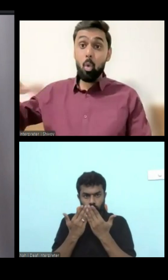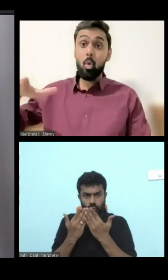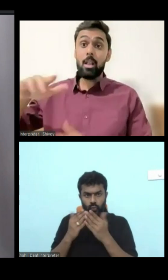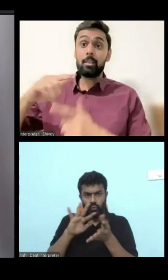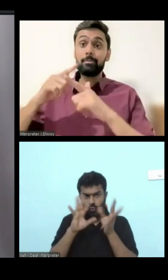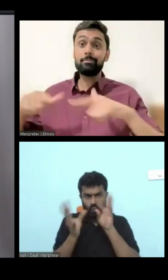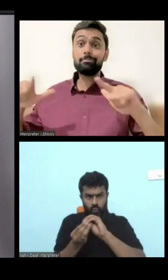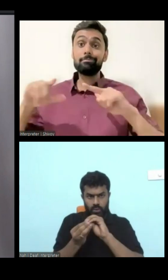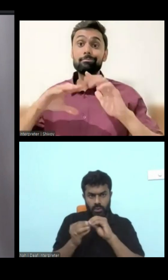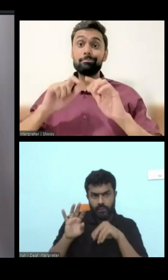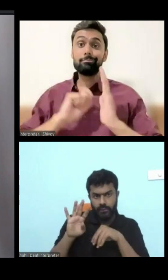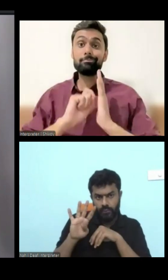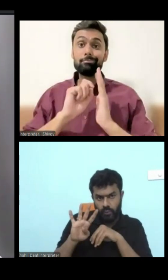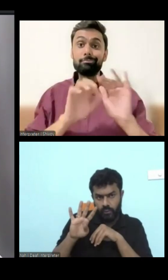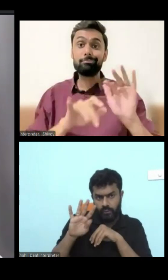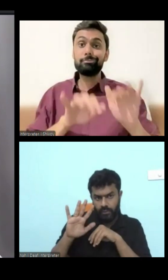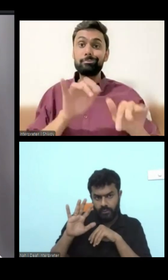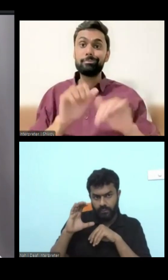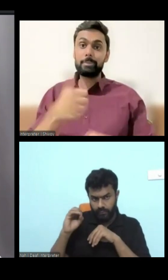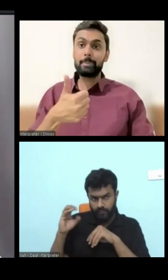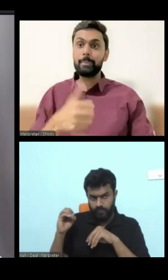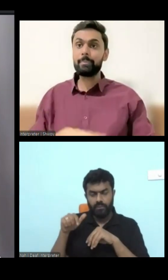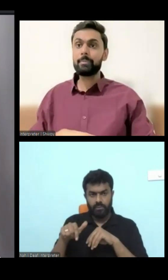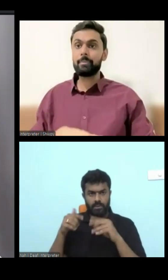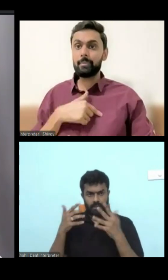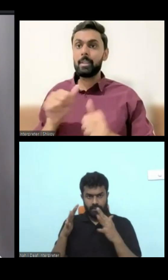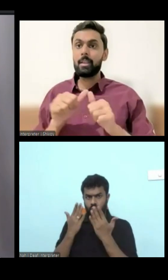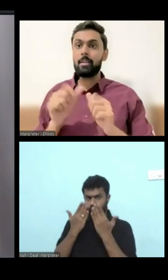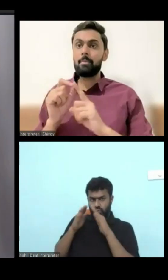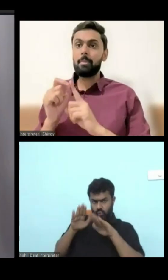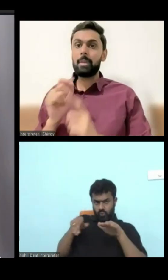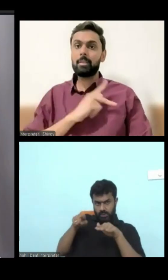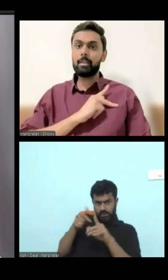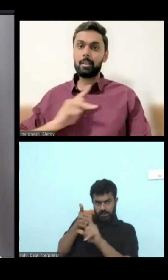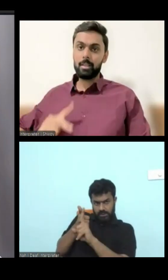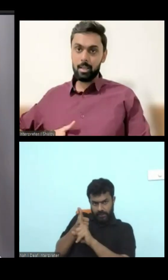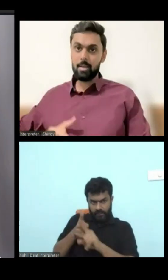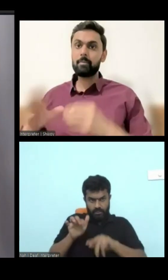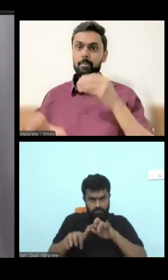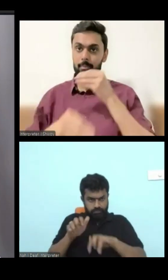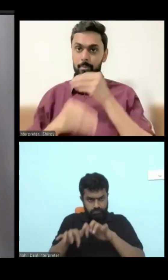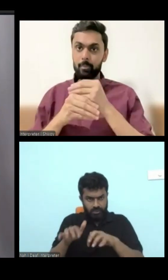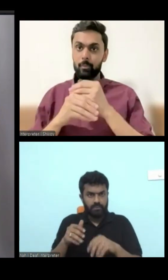This year we will be launching Swalekhan Typing Tutor in Canada, in Gujarati, and also in German,